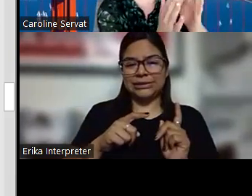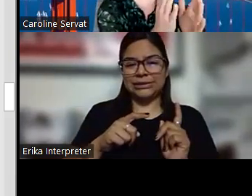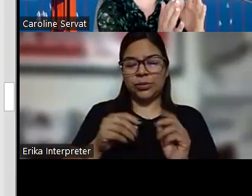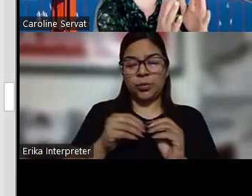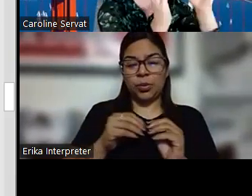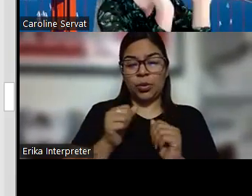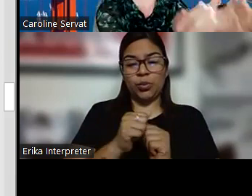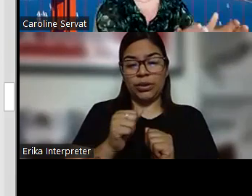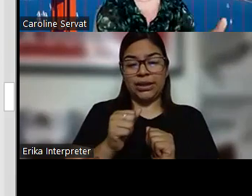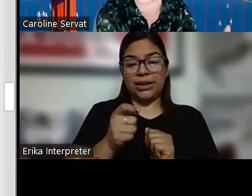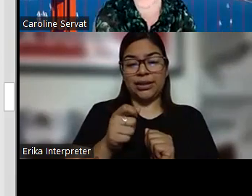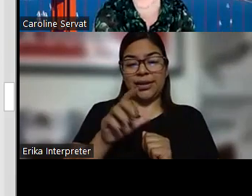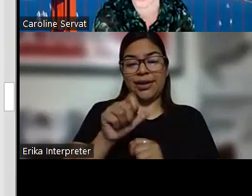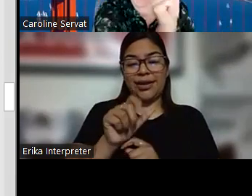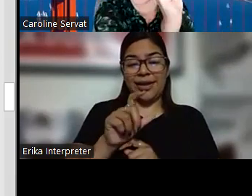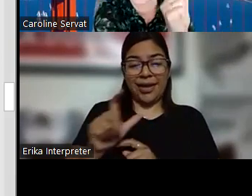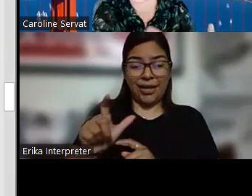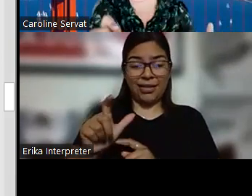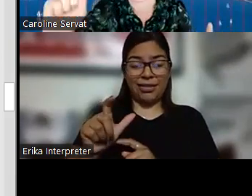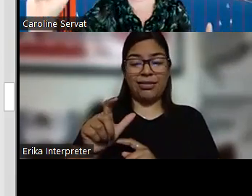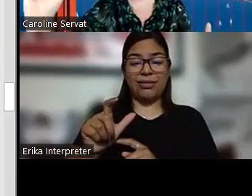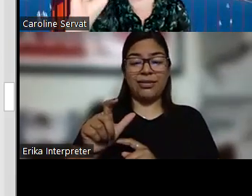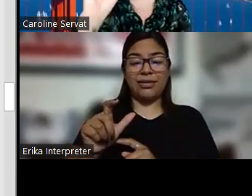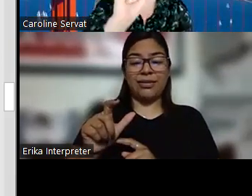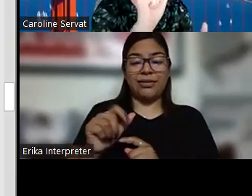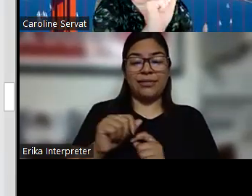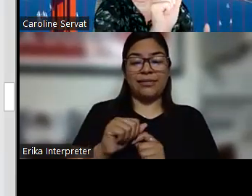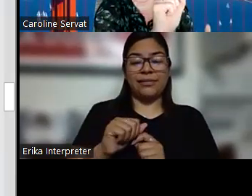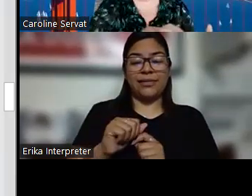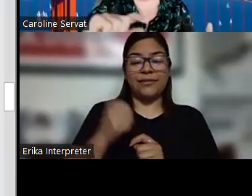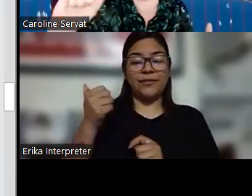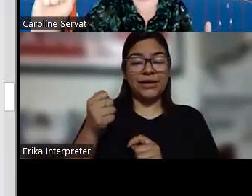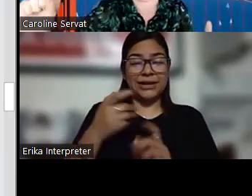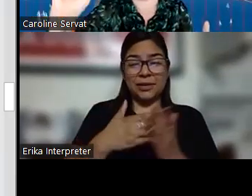with calim in the funding section I think we just didn't obviously didn't properly carry